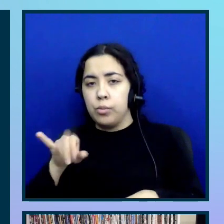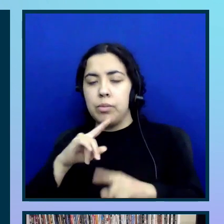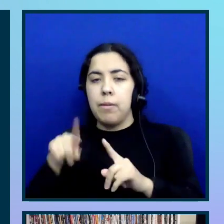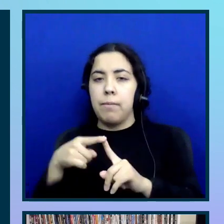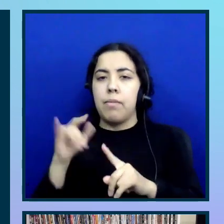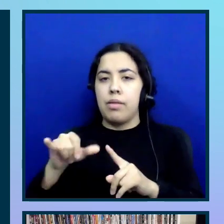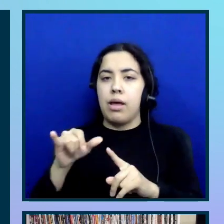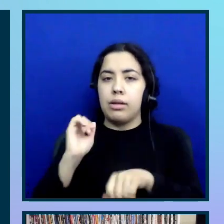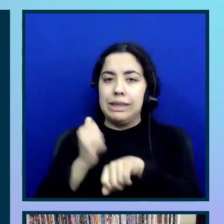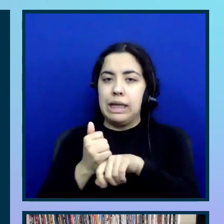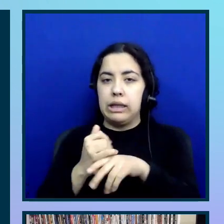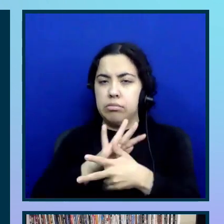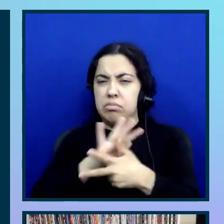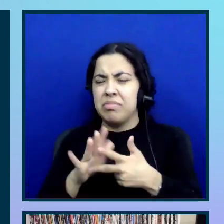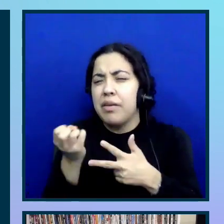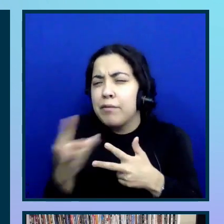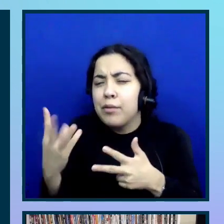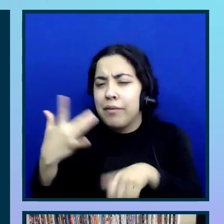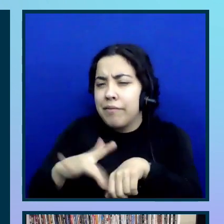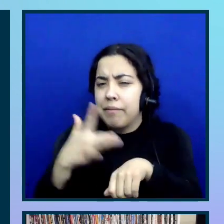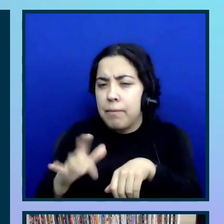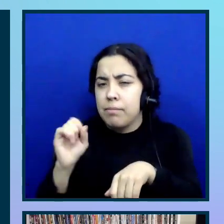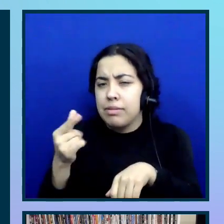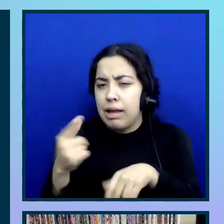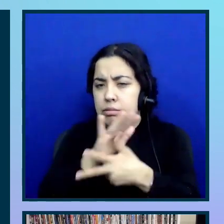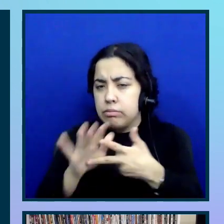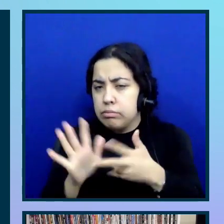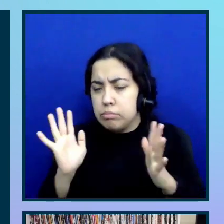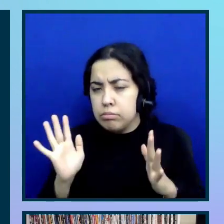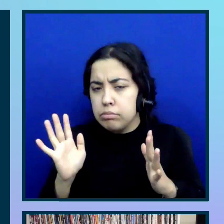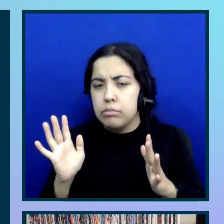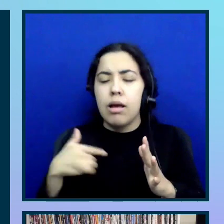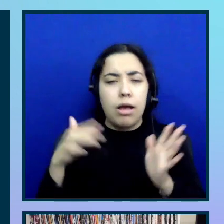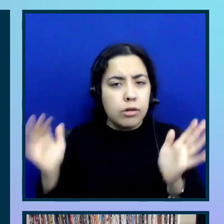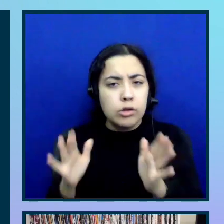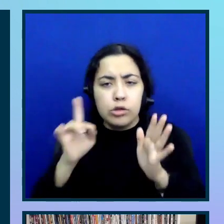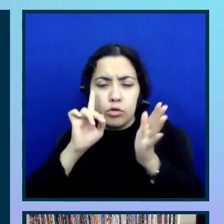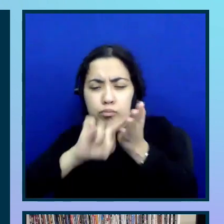And these are just a few settings available. I definitely encourage you to explore each setting